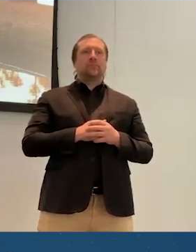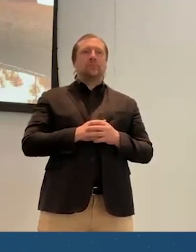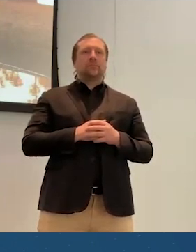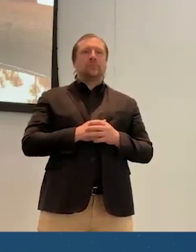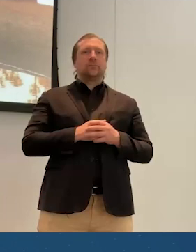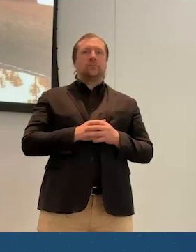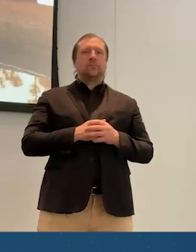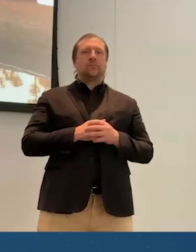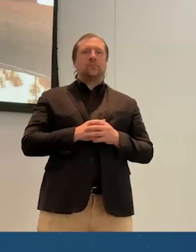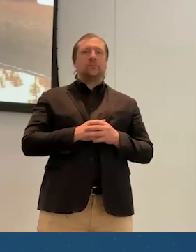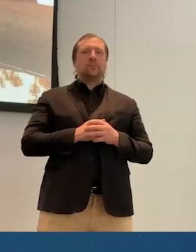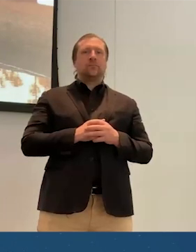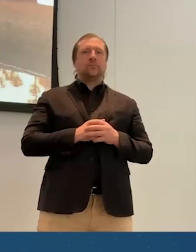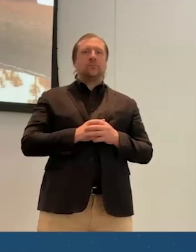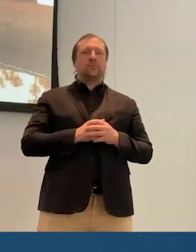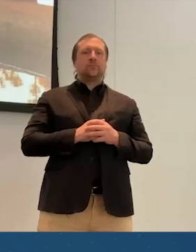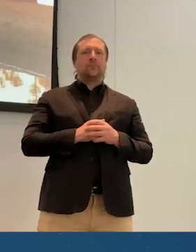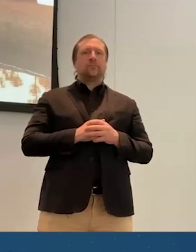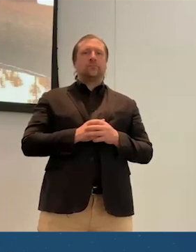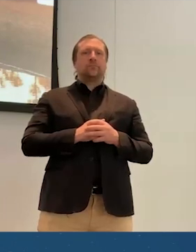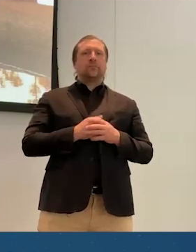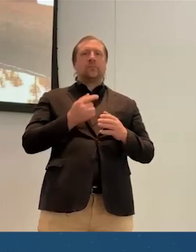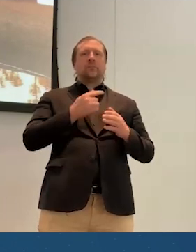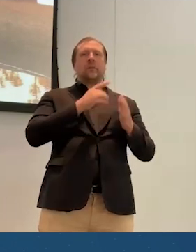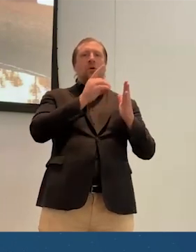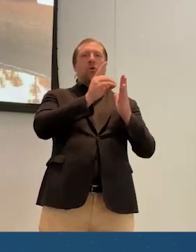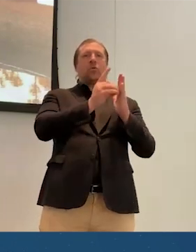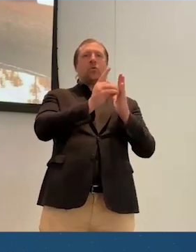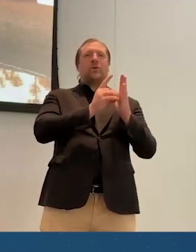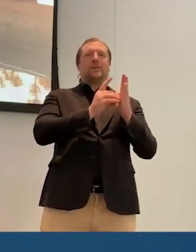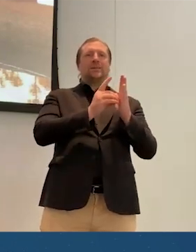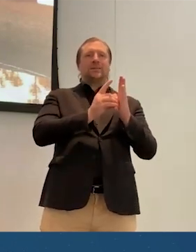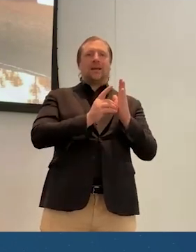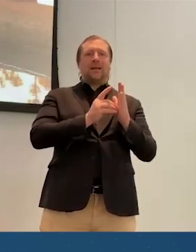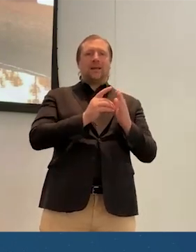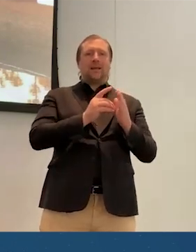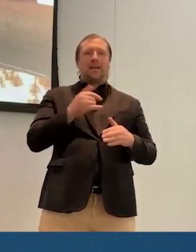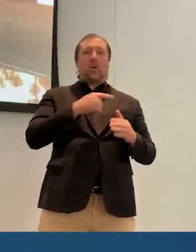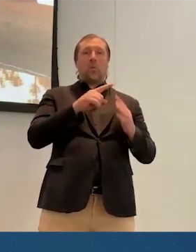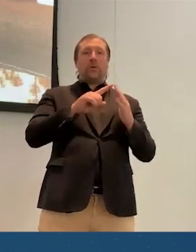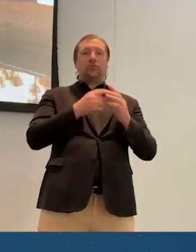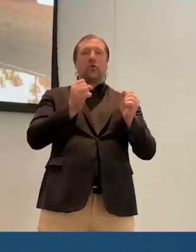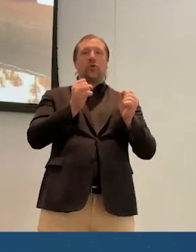When we were designing our system, we had started with a very basic walking scenario,